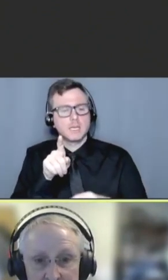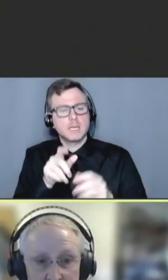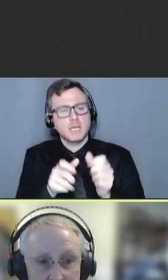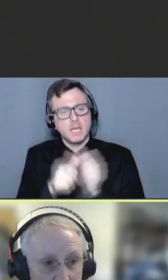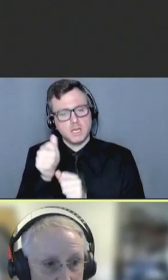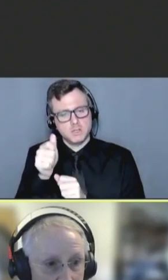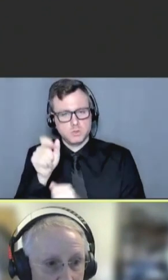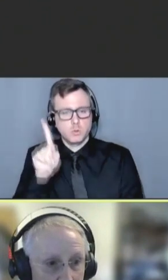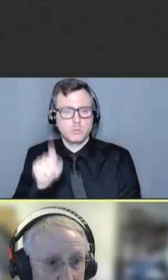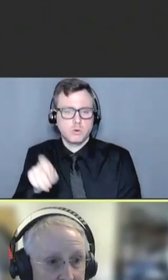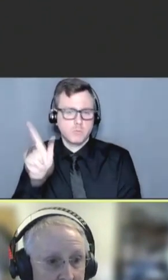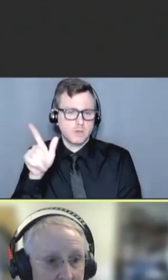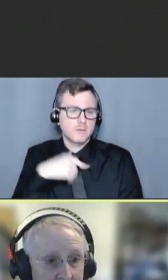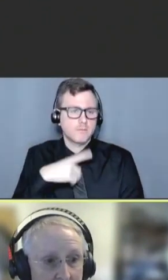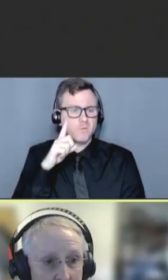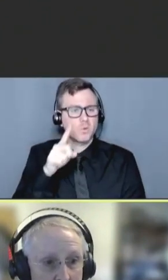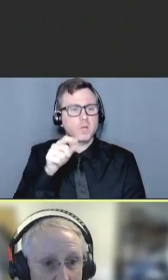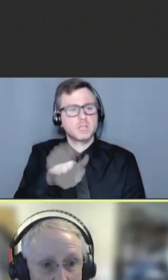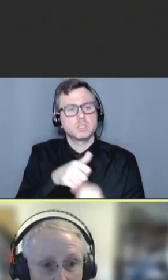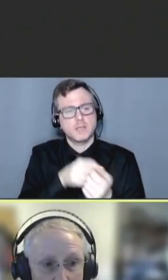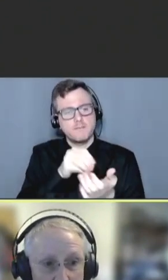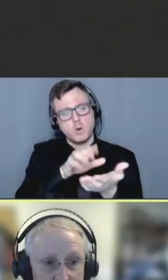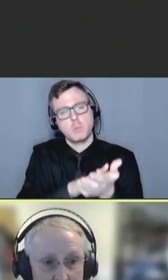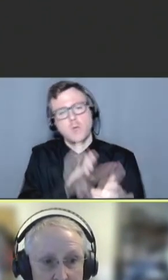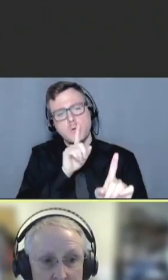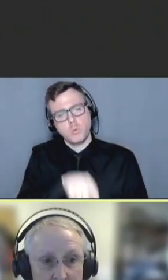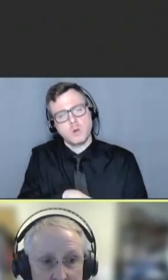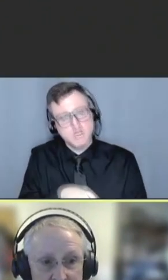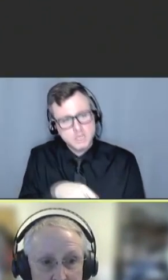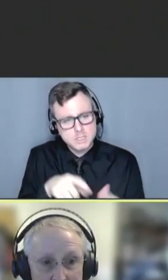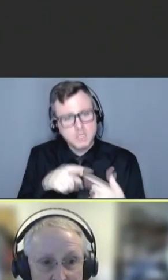and the same for Moderna. Including reports under review, that's about